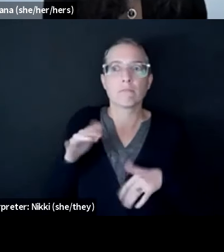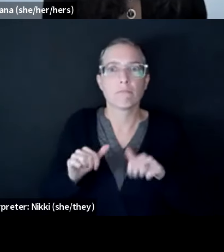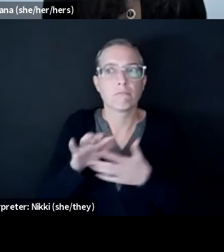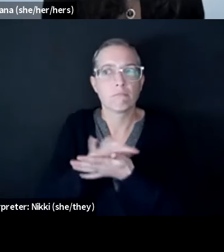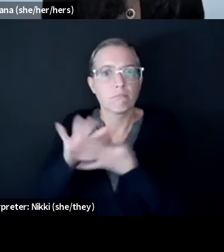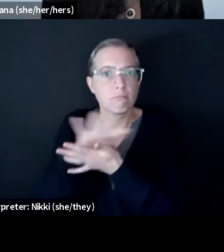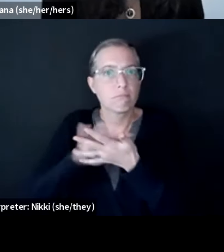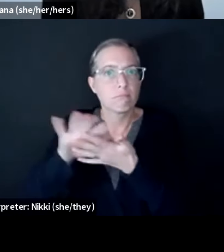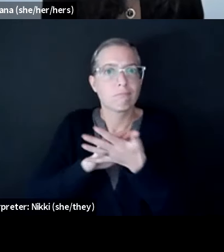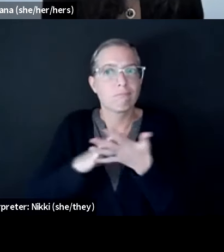Greg Aarons (he/his): Not.